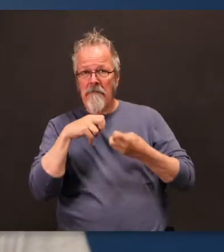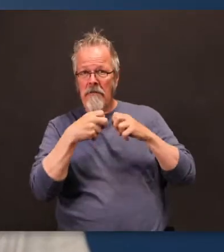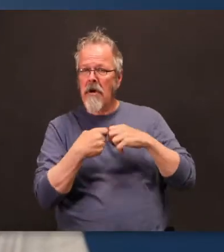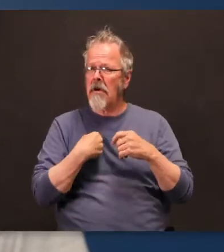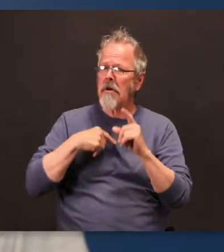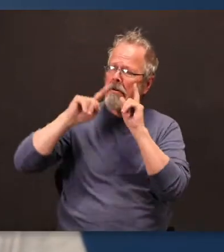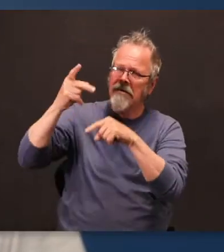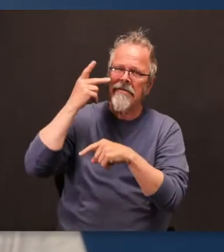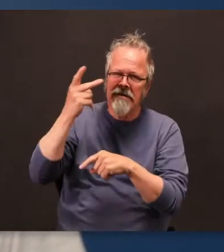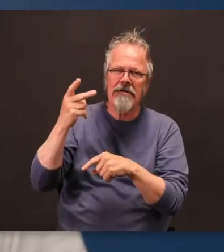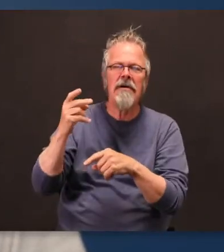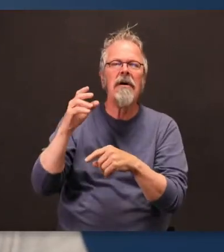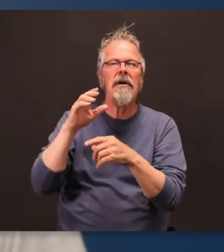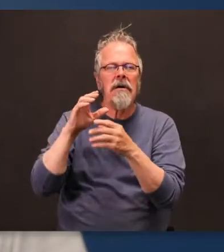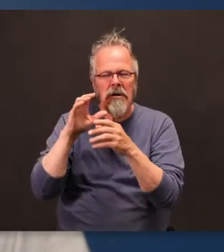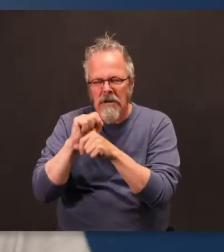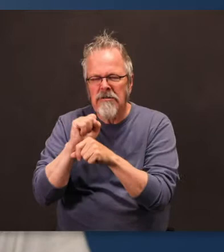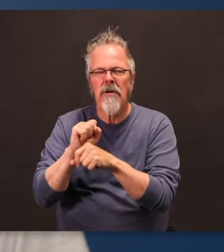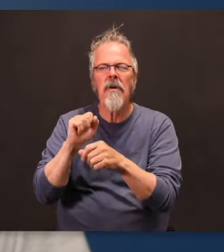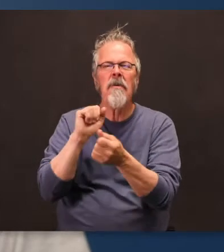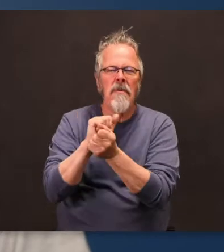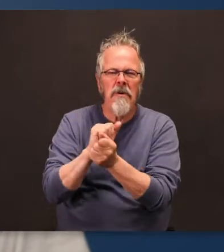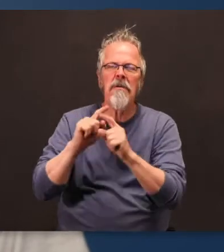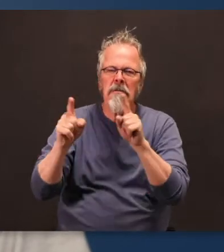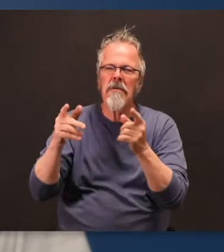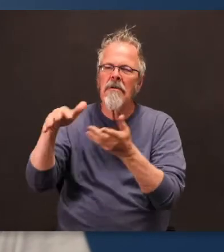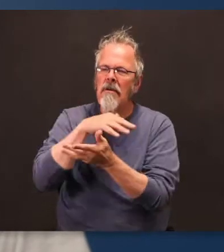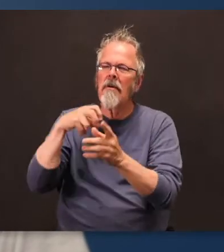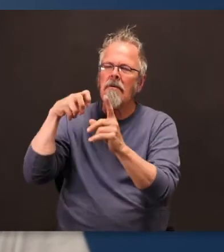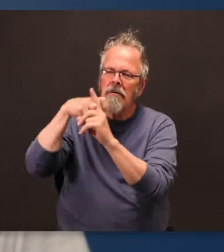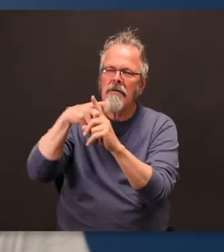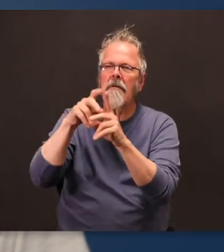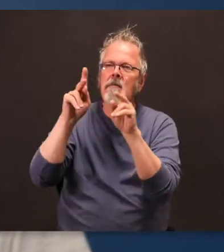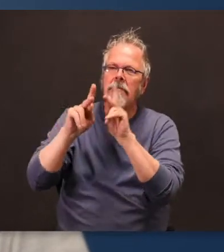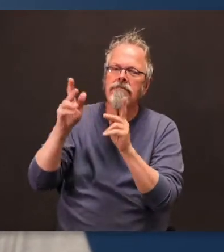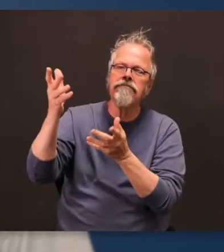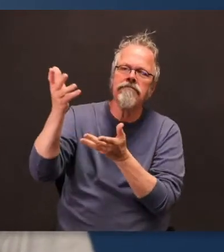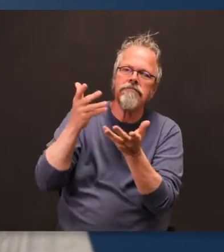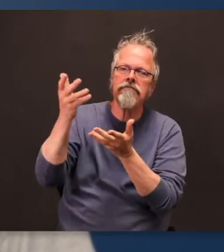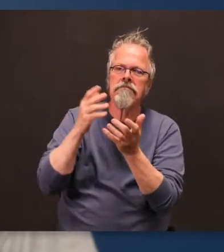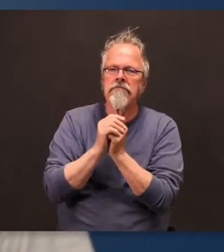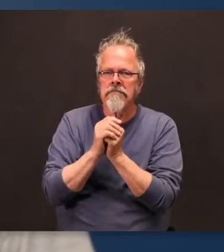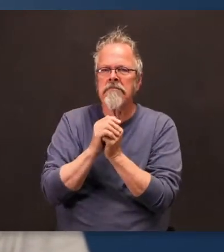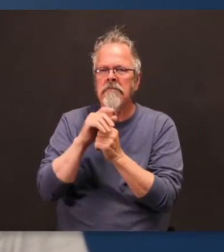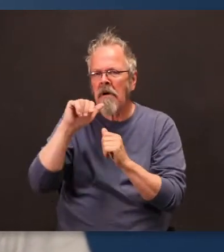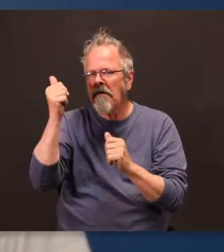I go see my case worker. I try to talk it out with other people,